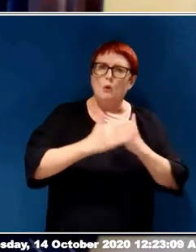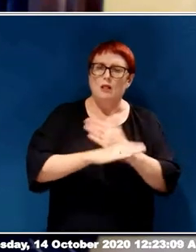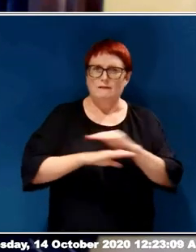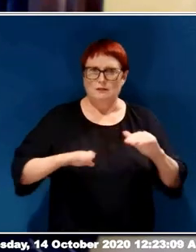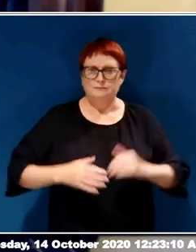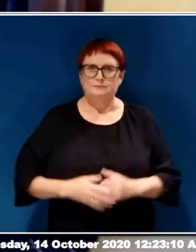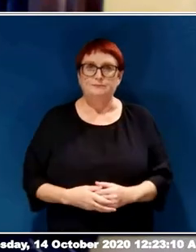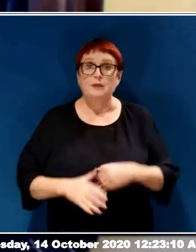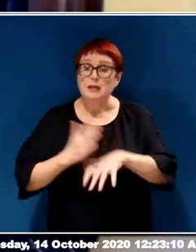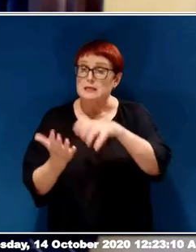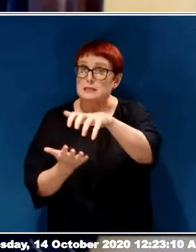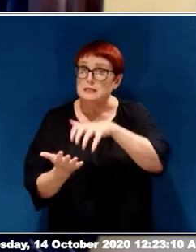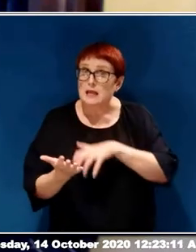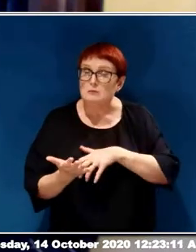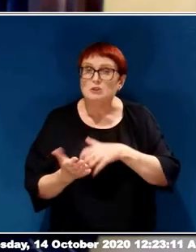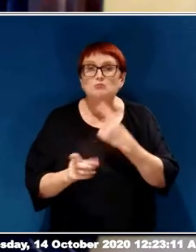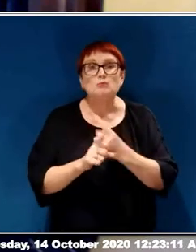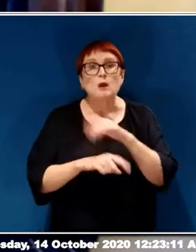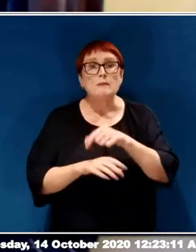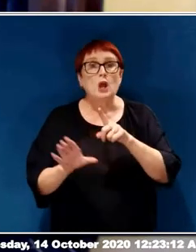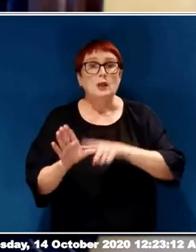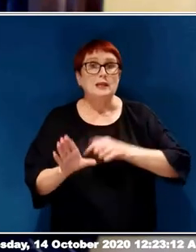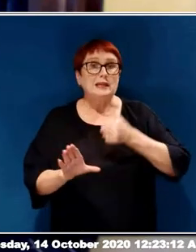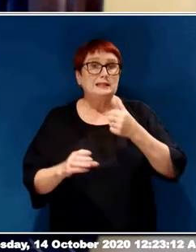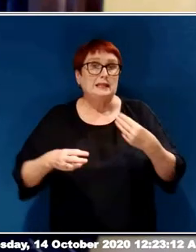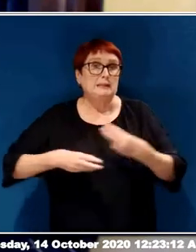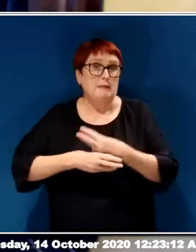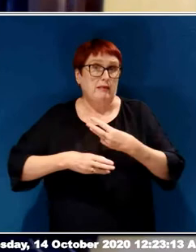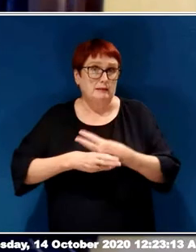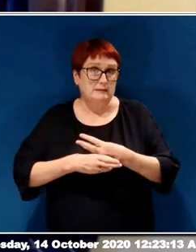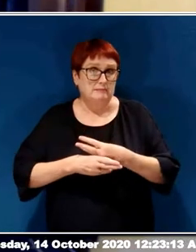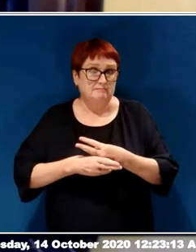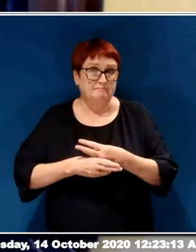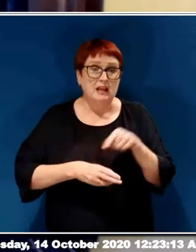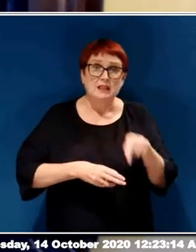student with a disability that's an intellectual disability, who might be